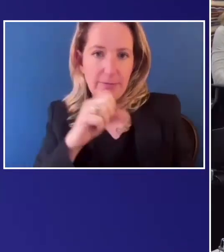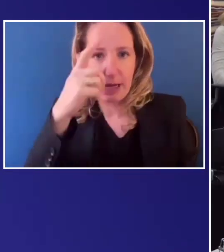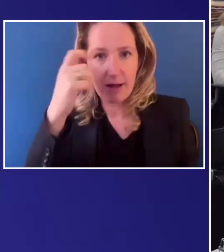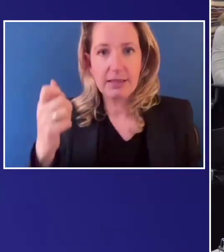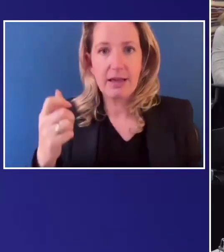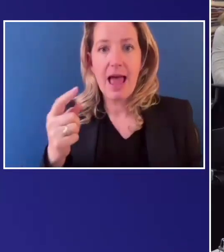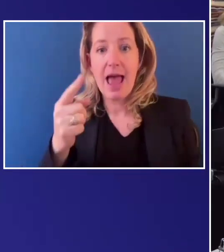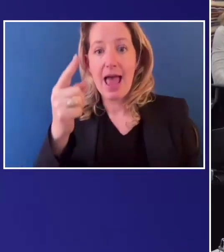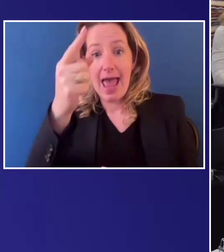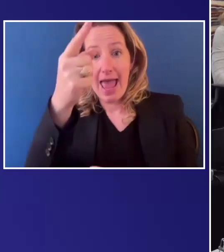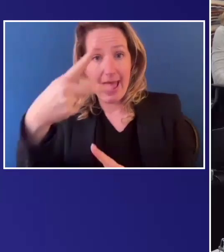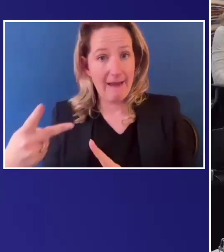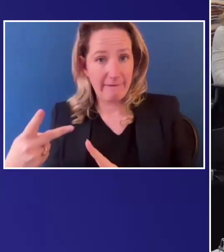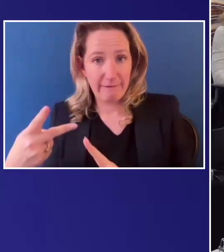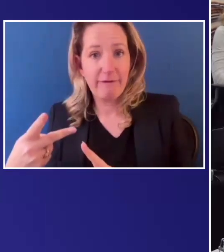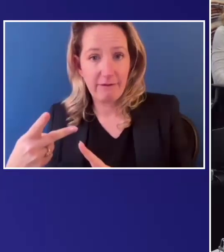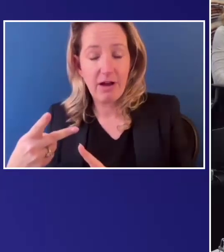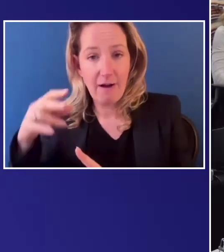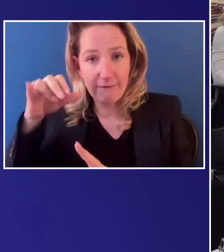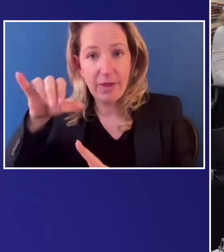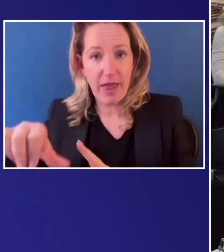still exclusively GI Bill or tuition assistance.